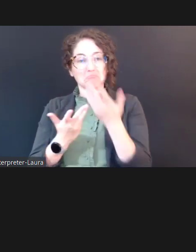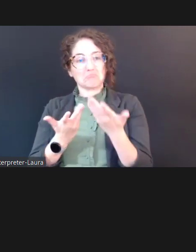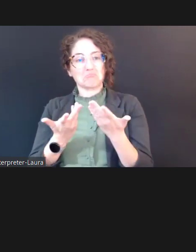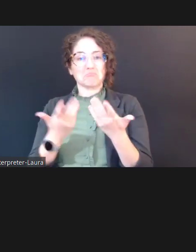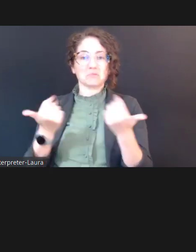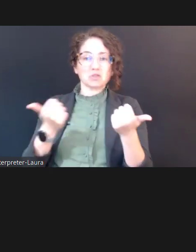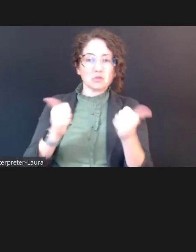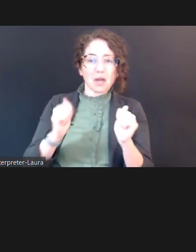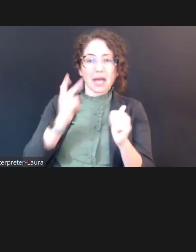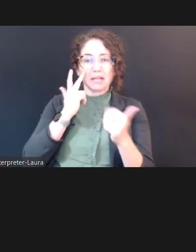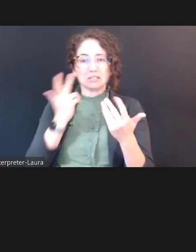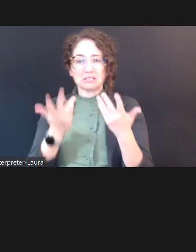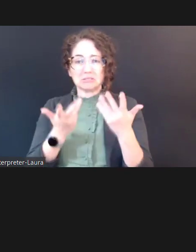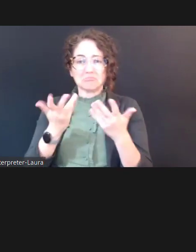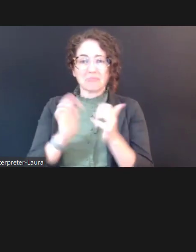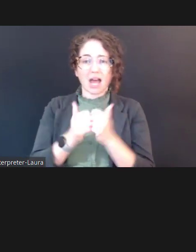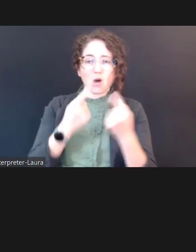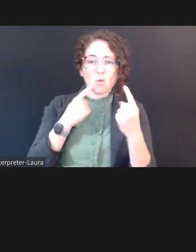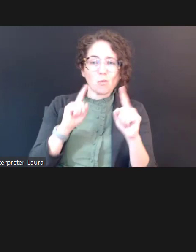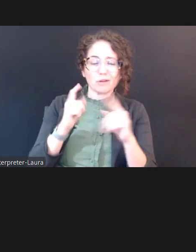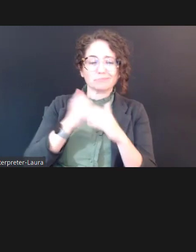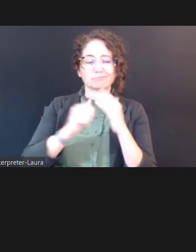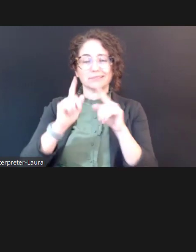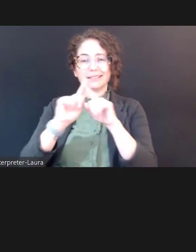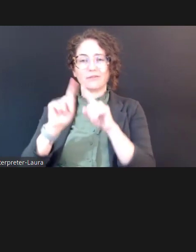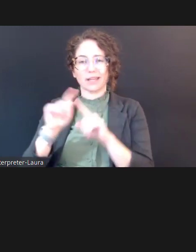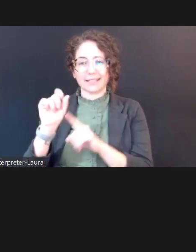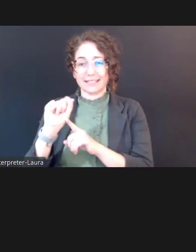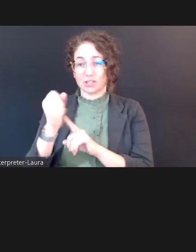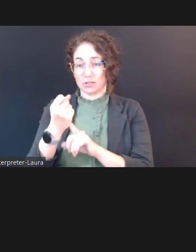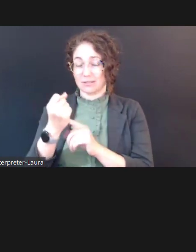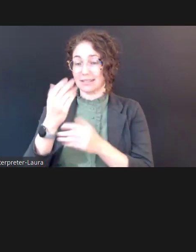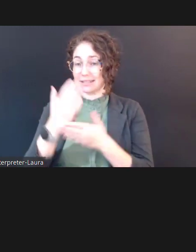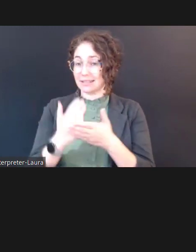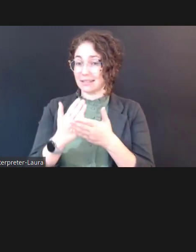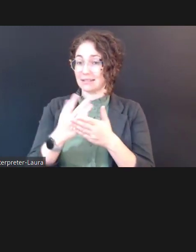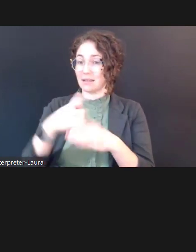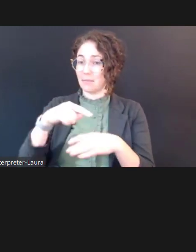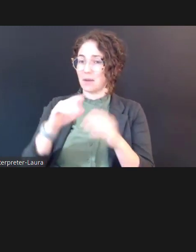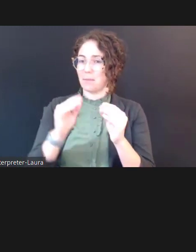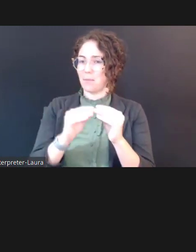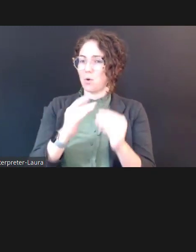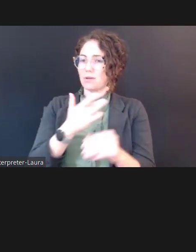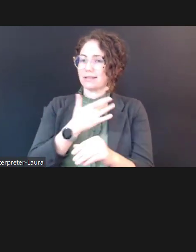Some of them are more sensitive to noise in the environment or a child